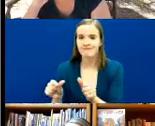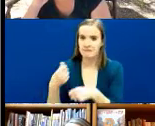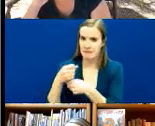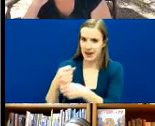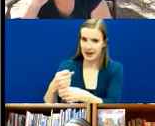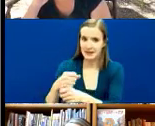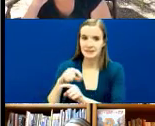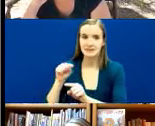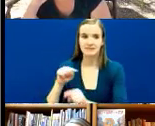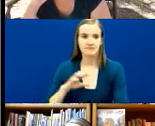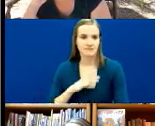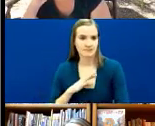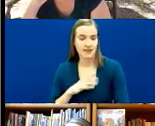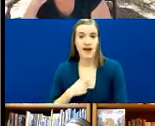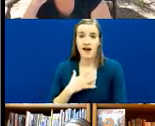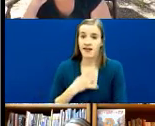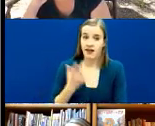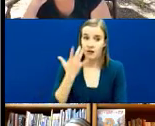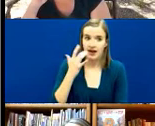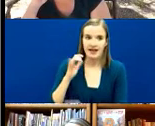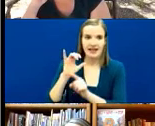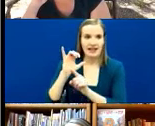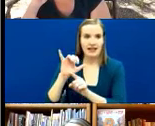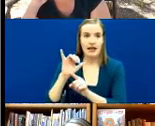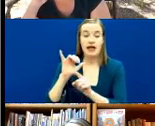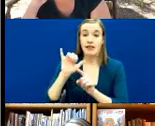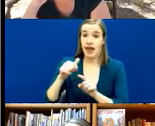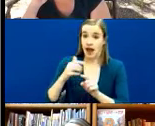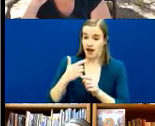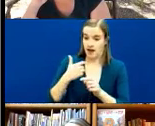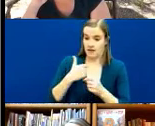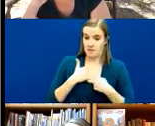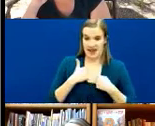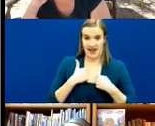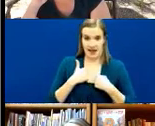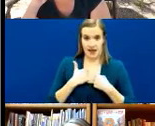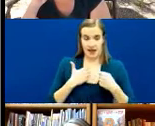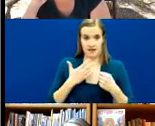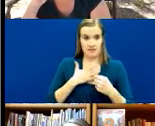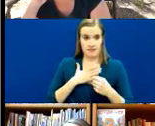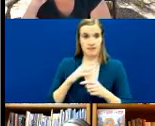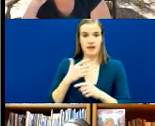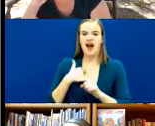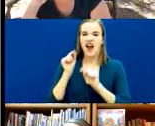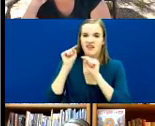rendering of me redoing the Capitol Crawl, but as an adult, and it shows the